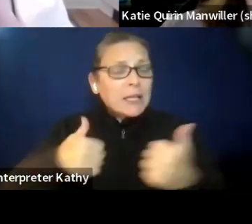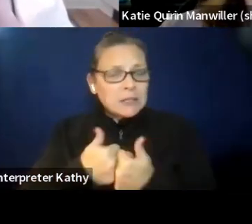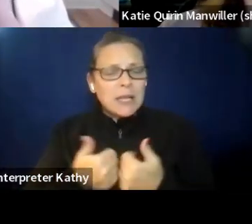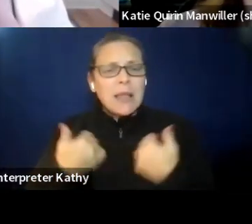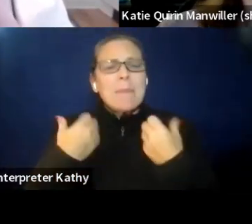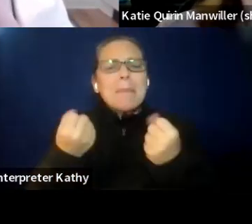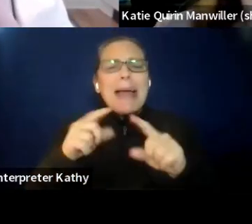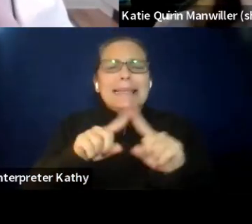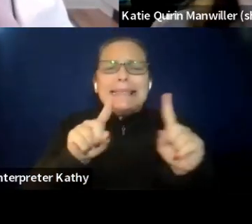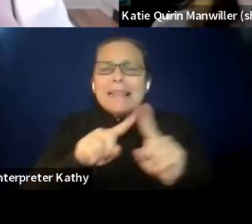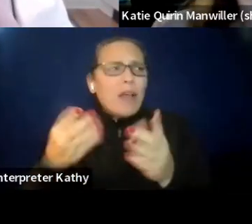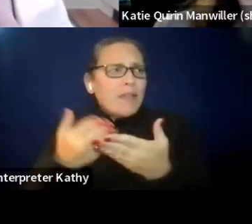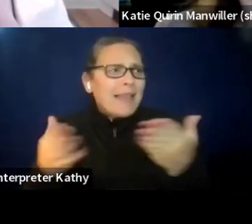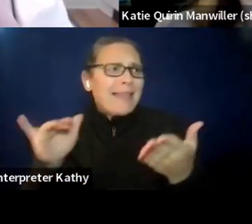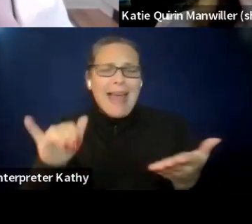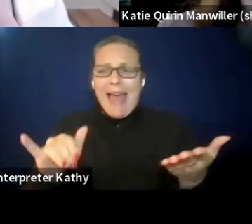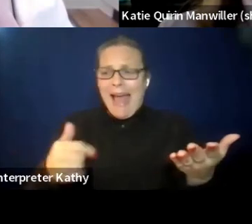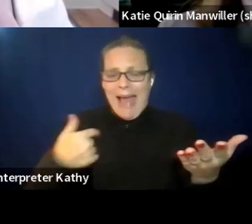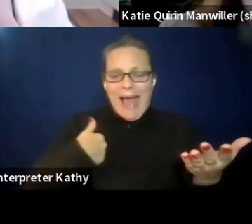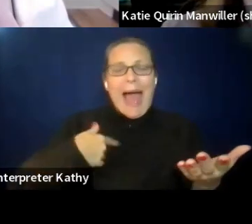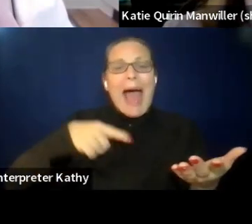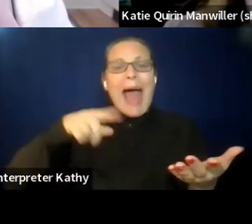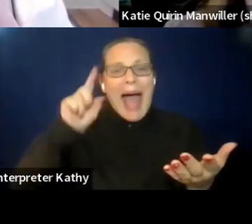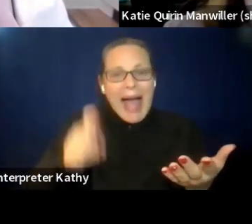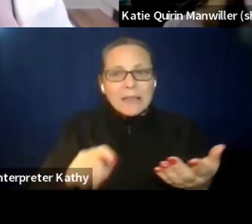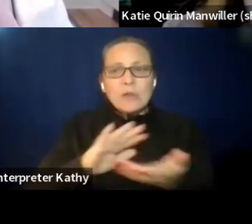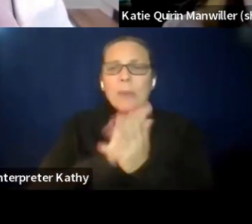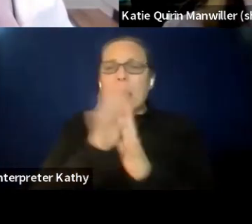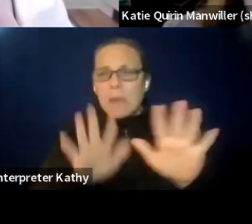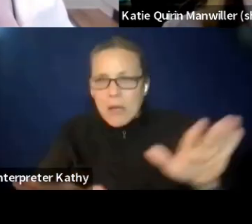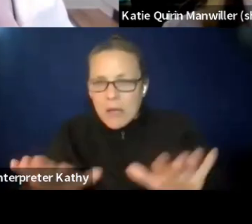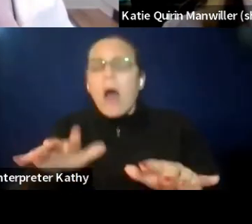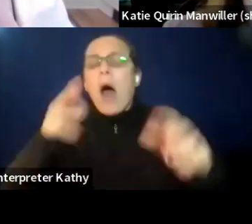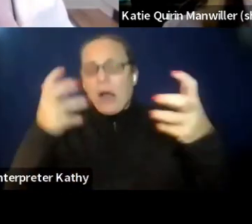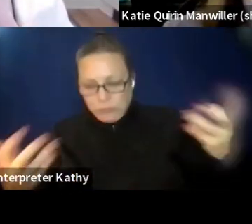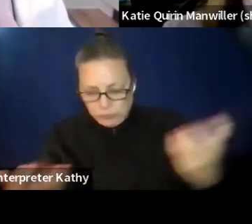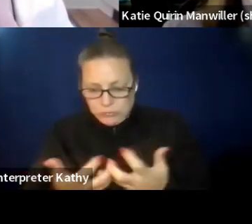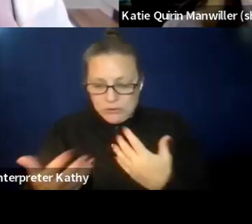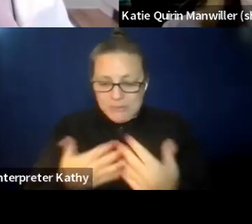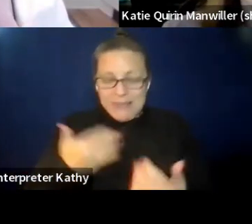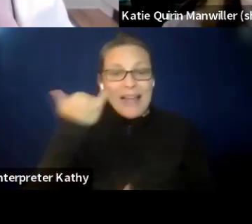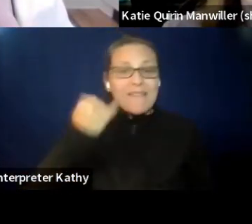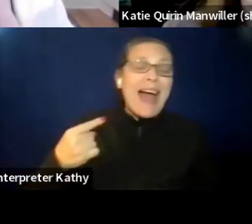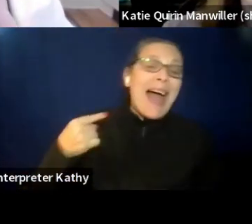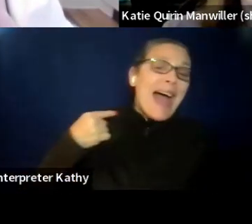With hearing loss, new voices are challenging. And so there's so many different things that I need to